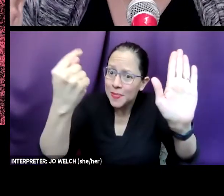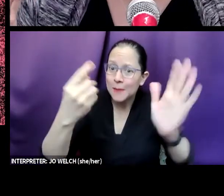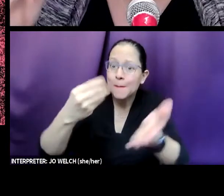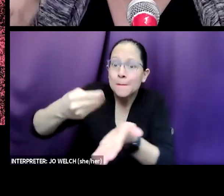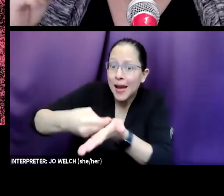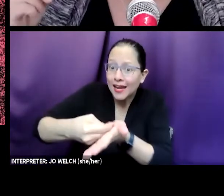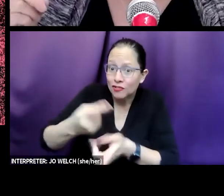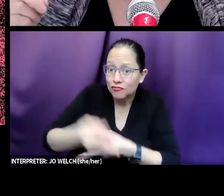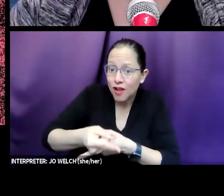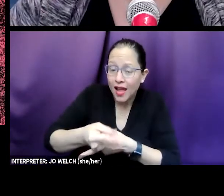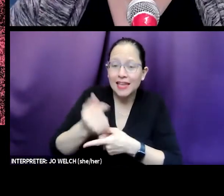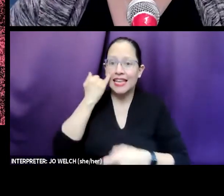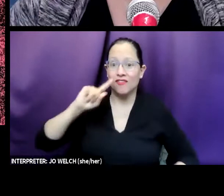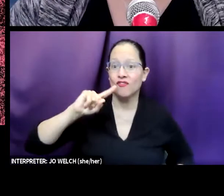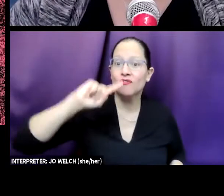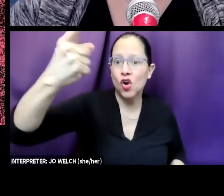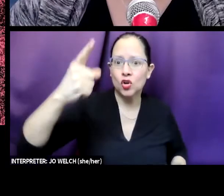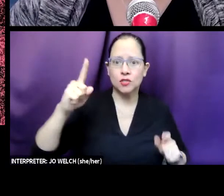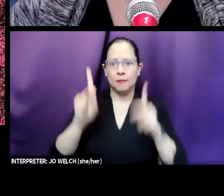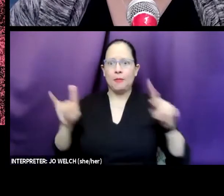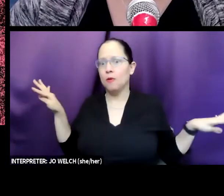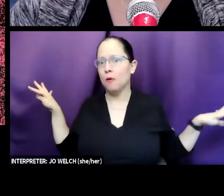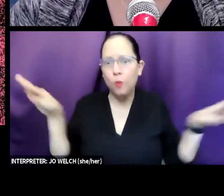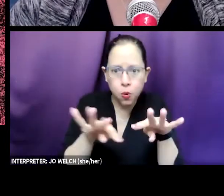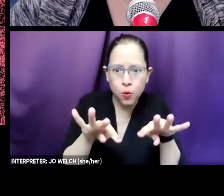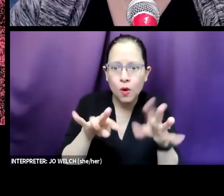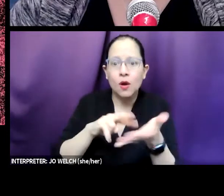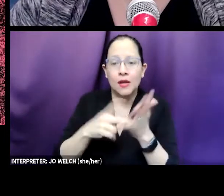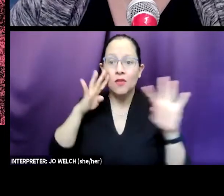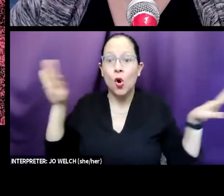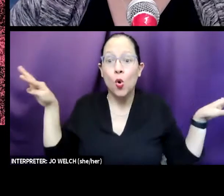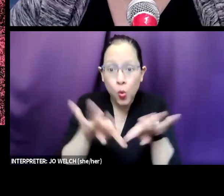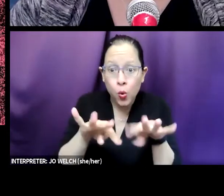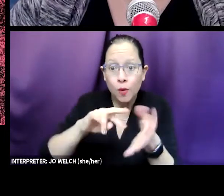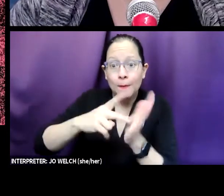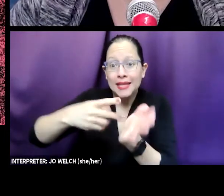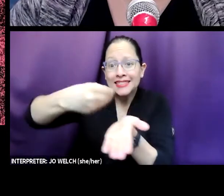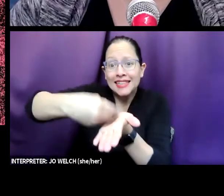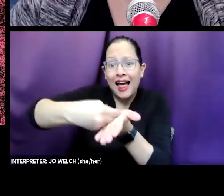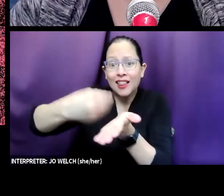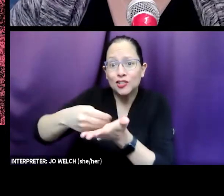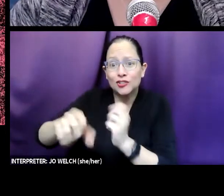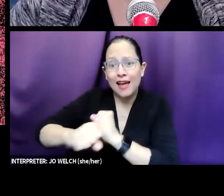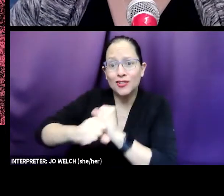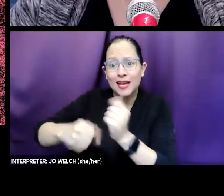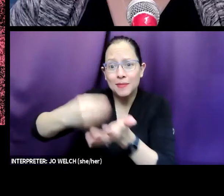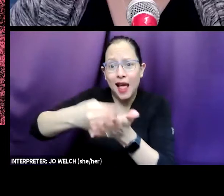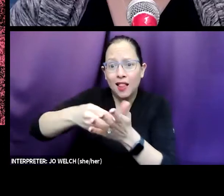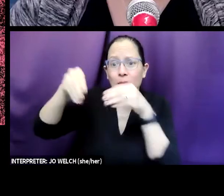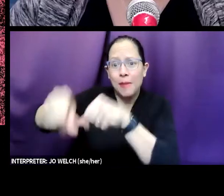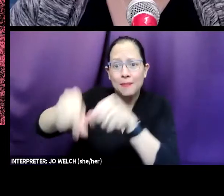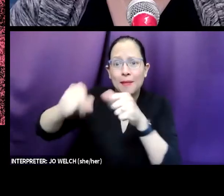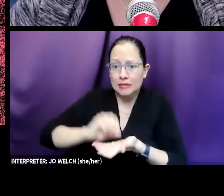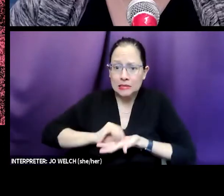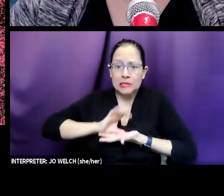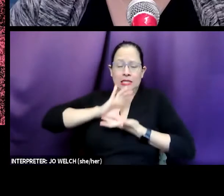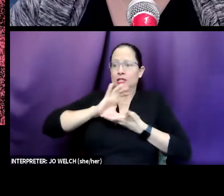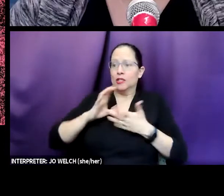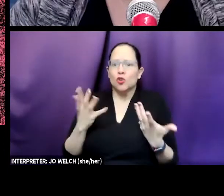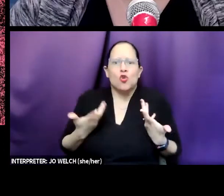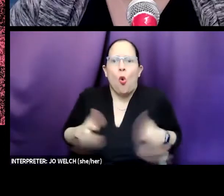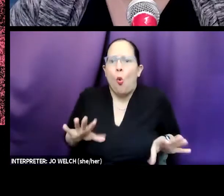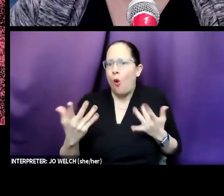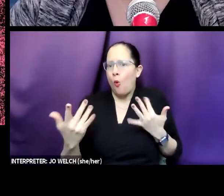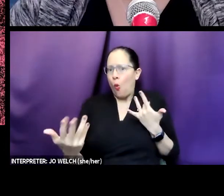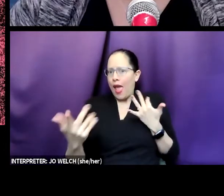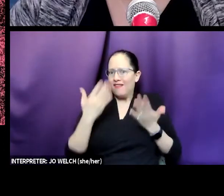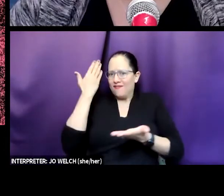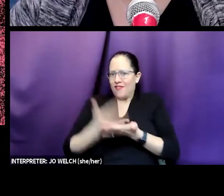If you are first. And so that is really important understand that the demands on journalists are not just wanting to be first but also their popularity.